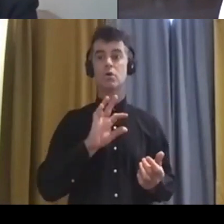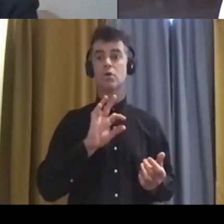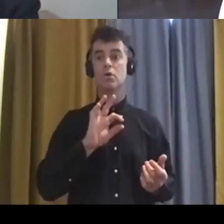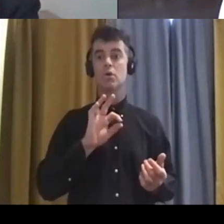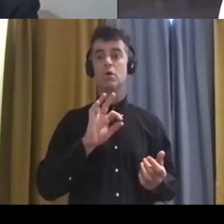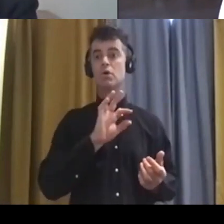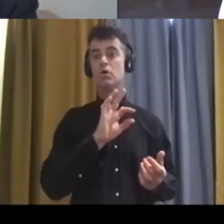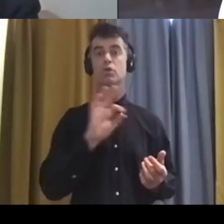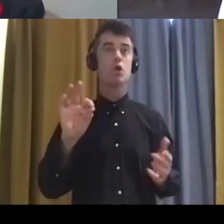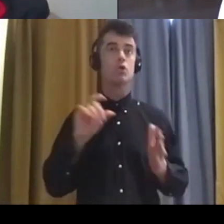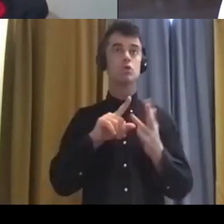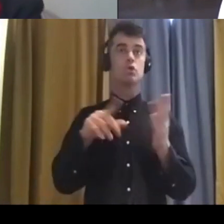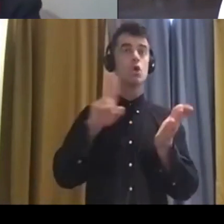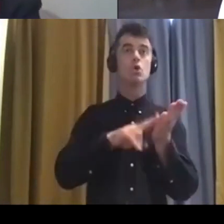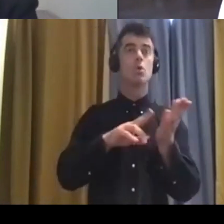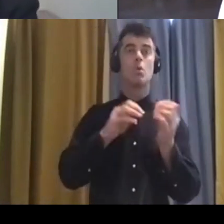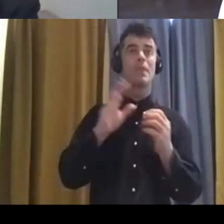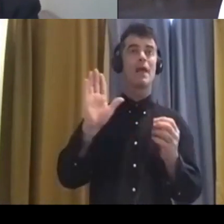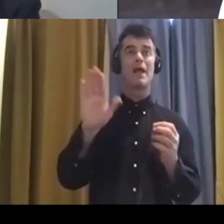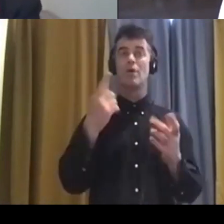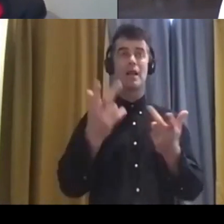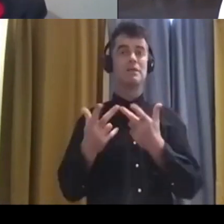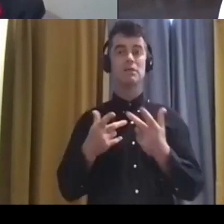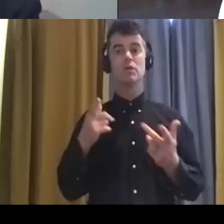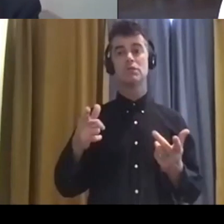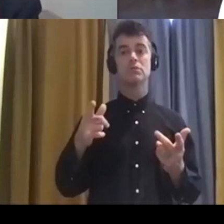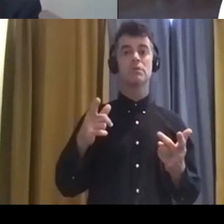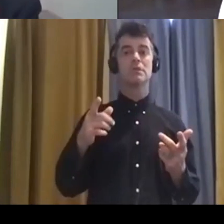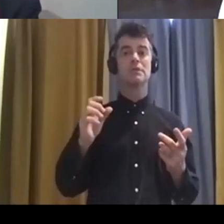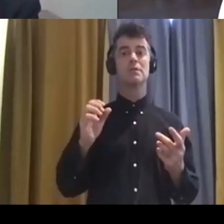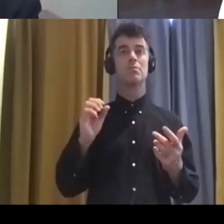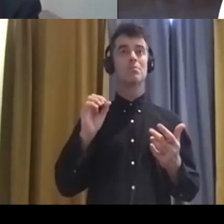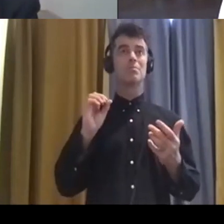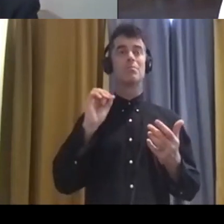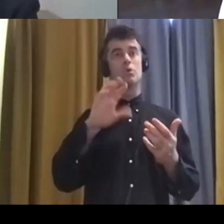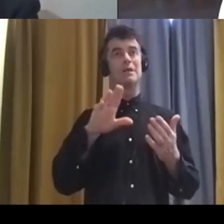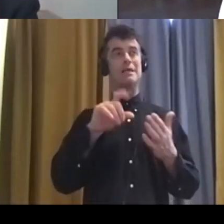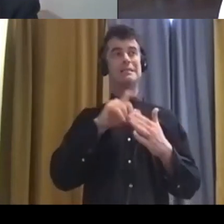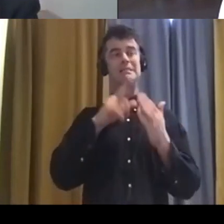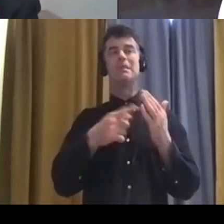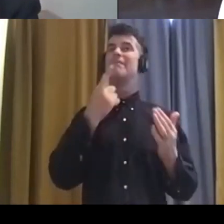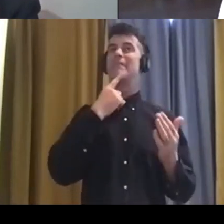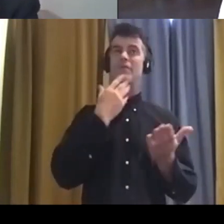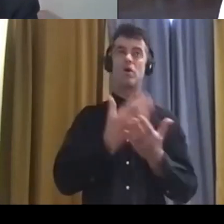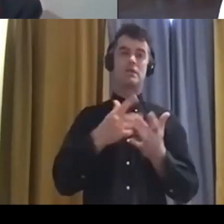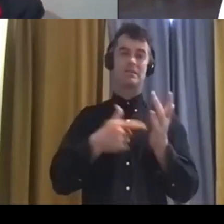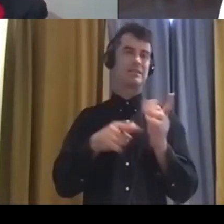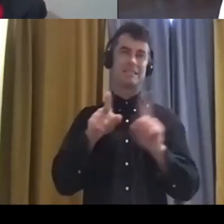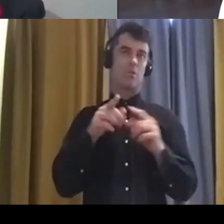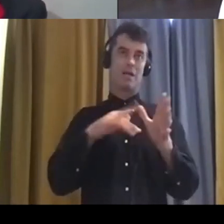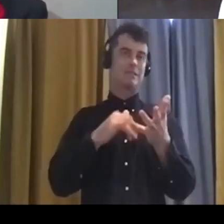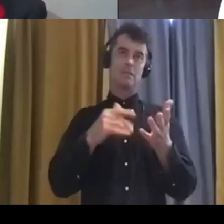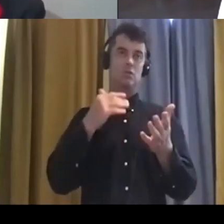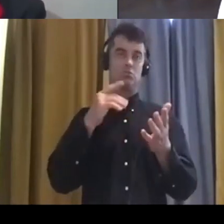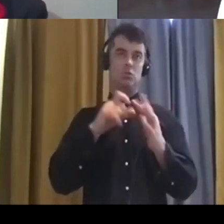do it with everybody else, you just put a disability flavour.